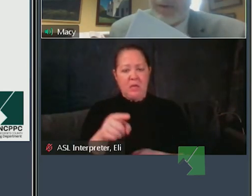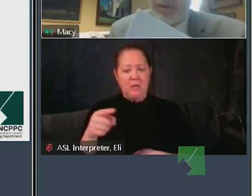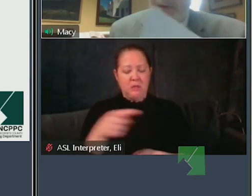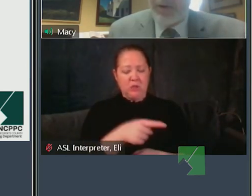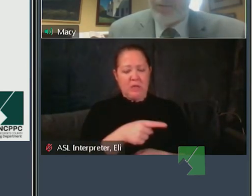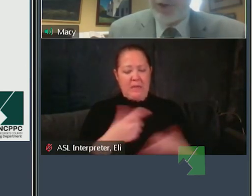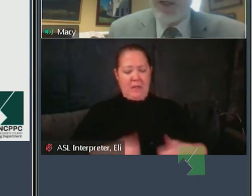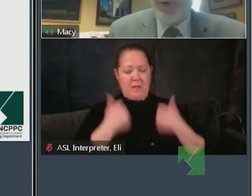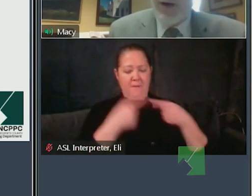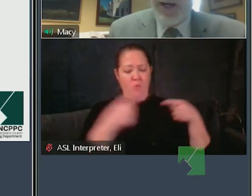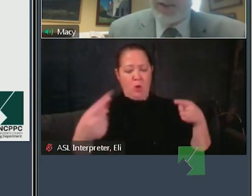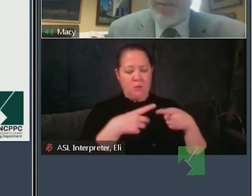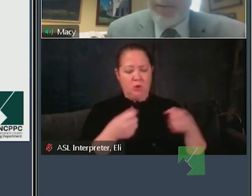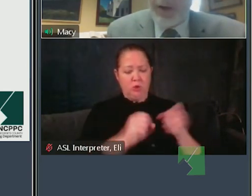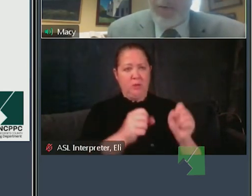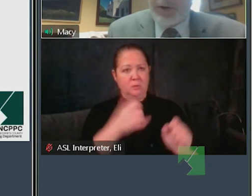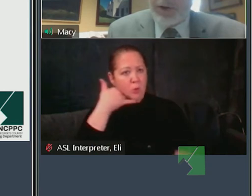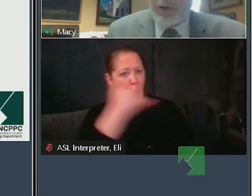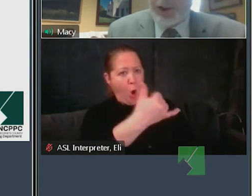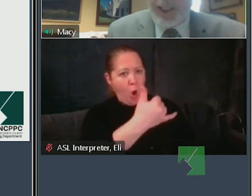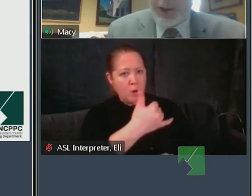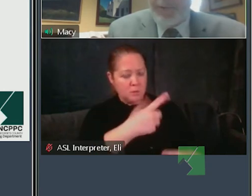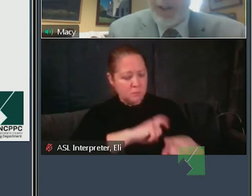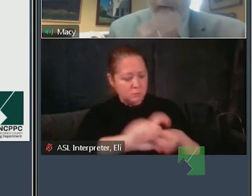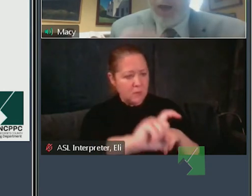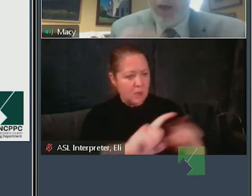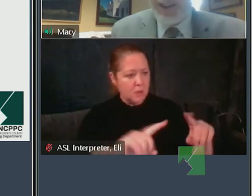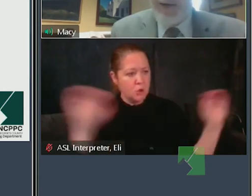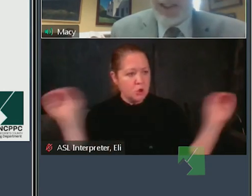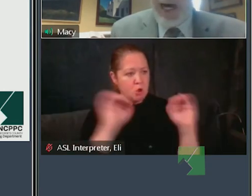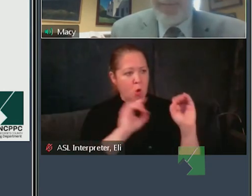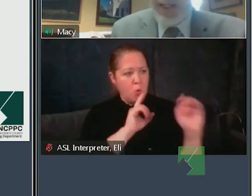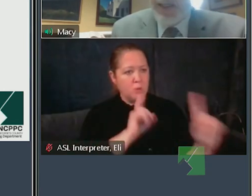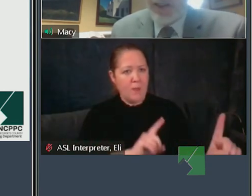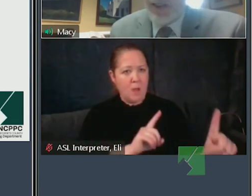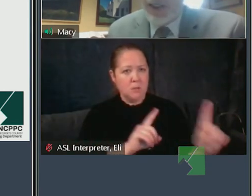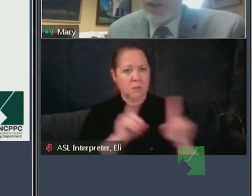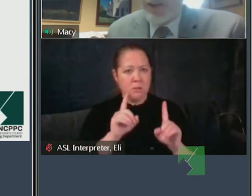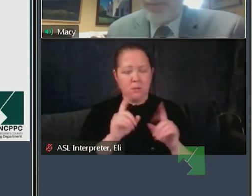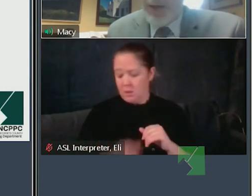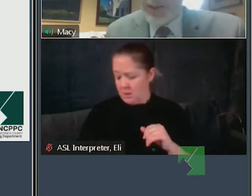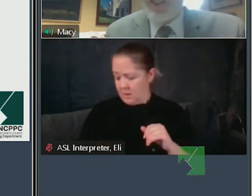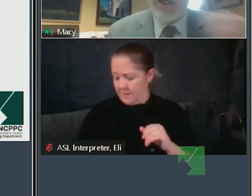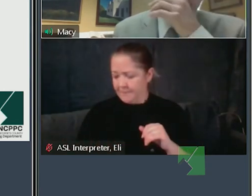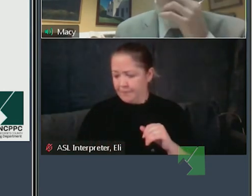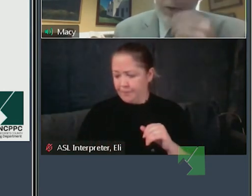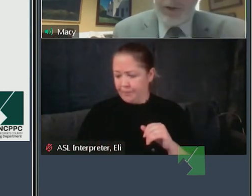Okay. Regina Bryan is a member of the homeowners association. He gave a copy to the president of the homeowners